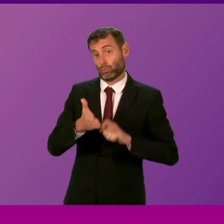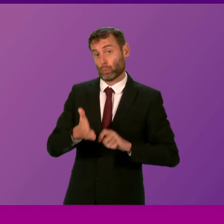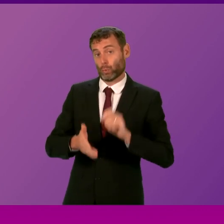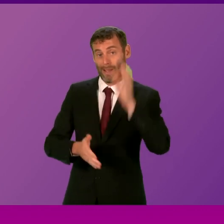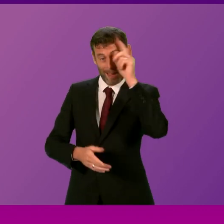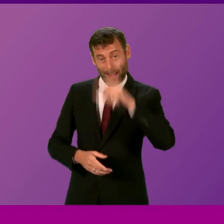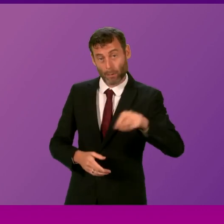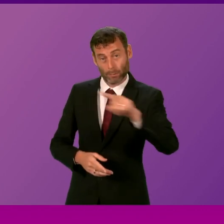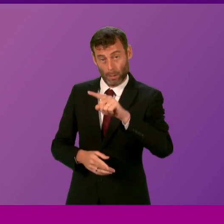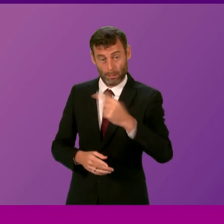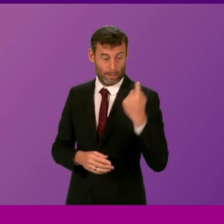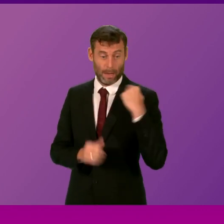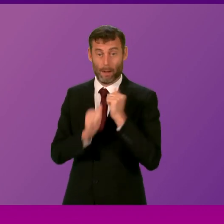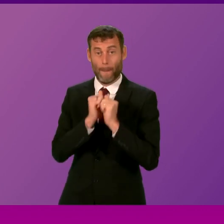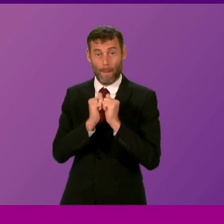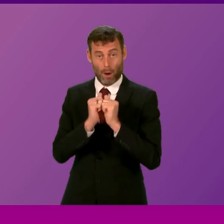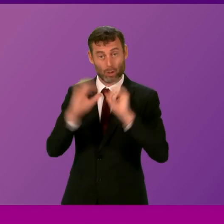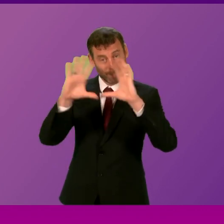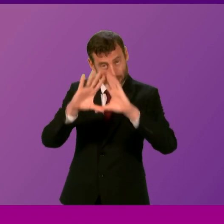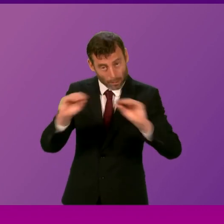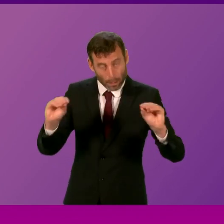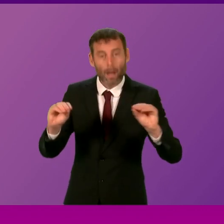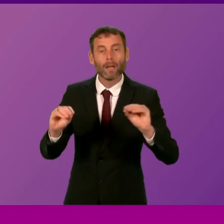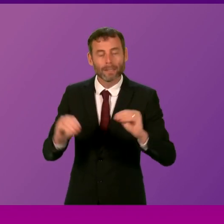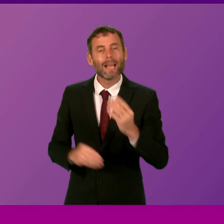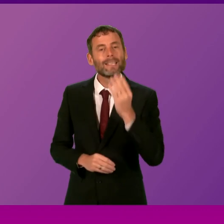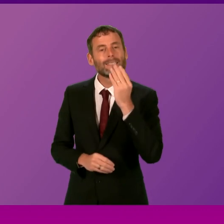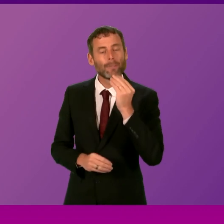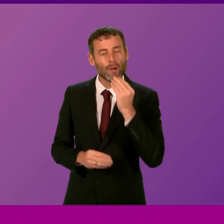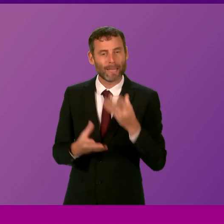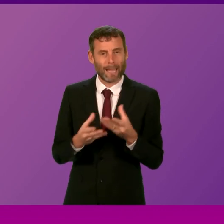produced around offering temporary exemptions for house swaps, but no record exists of such guidance